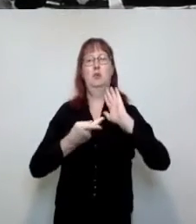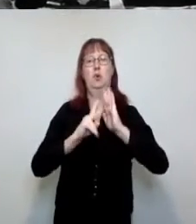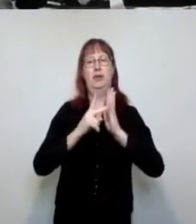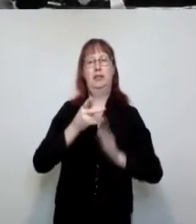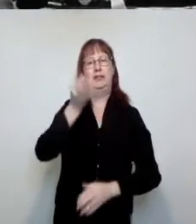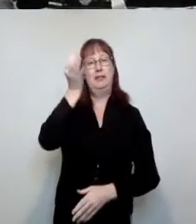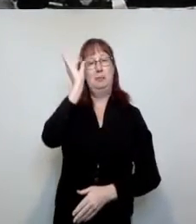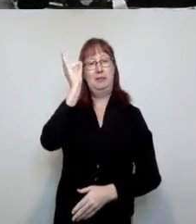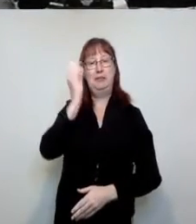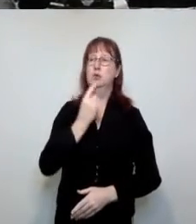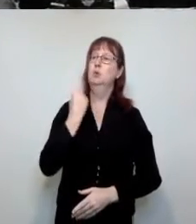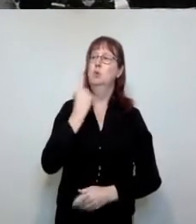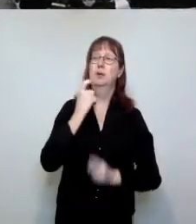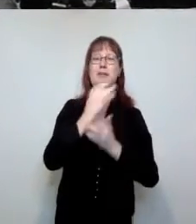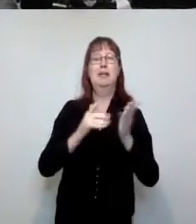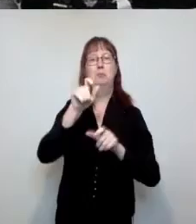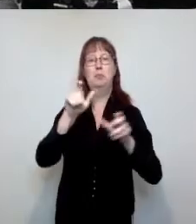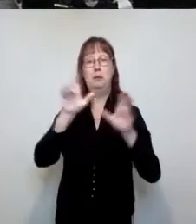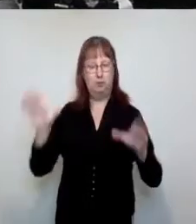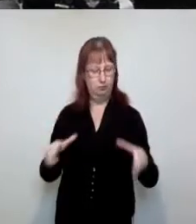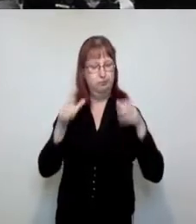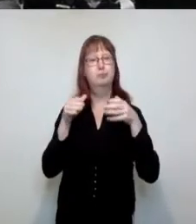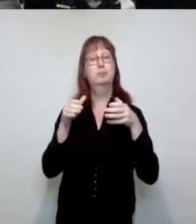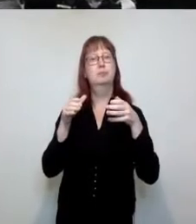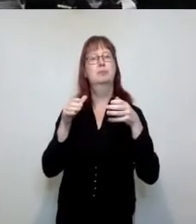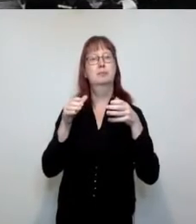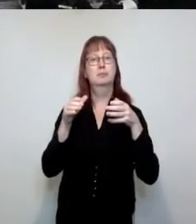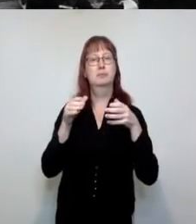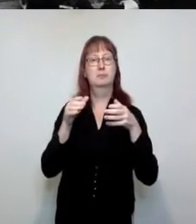The festival had a national organising committee of disabled people,